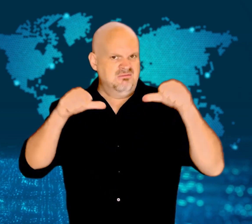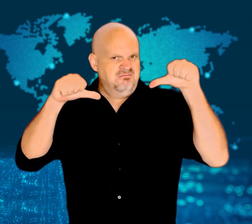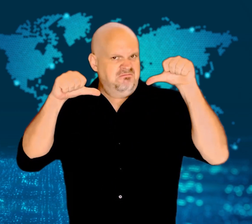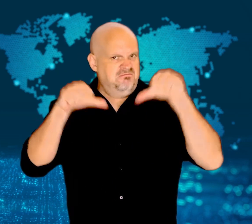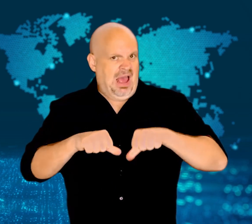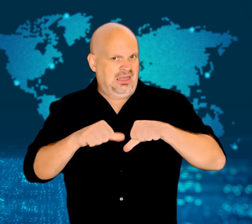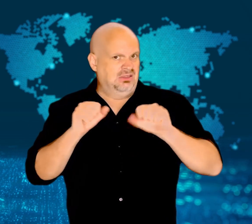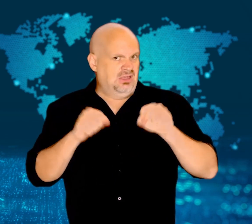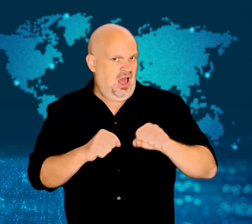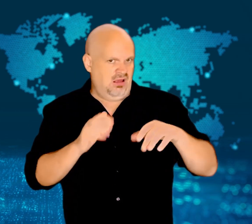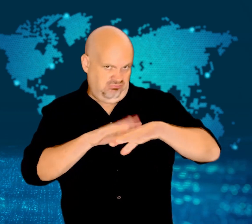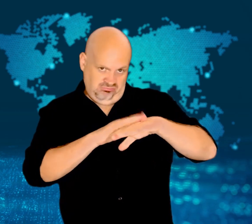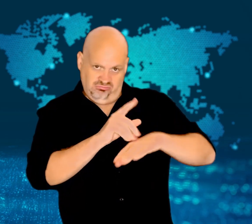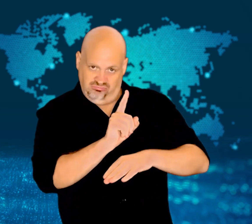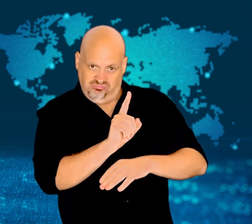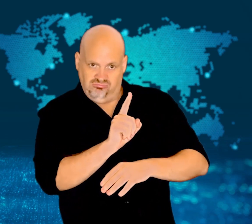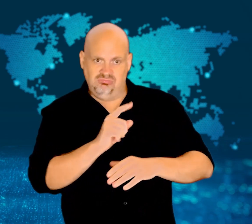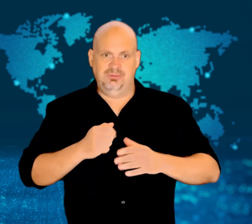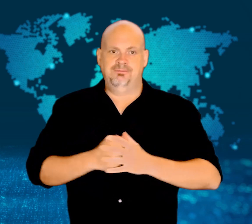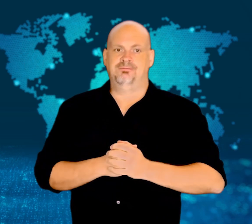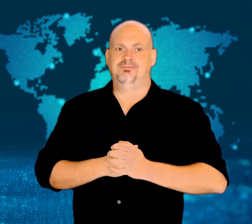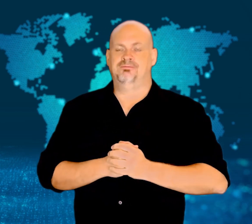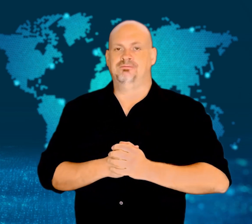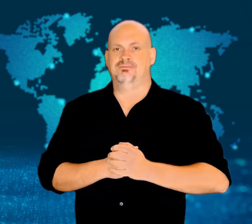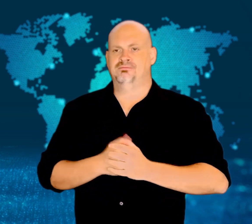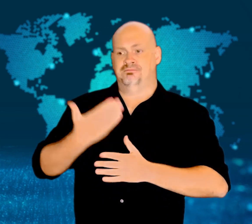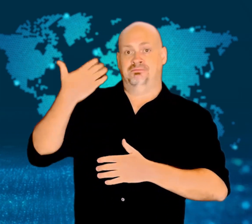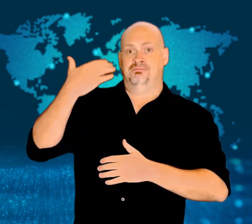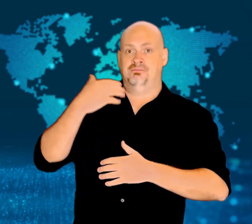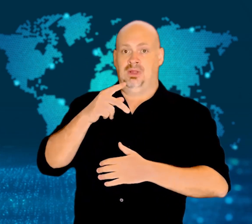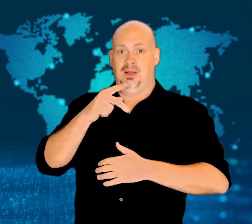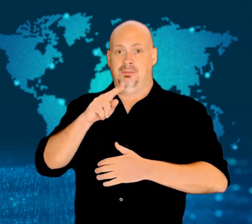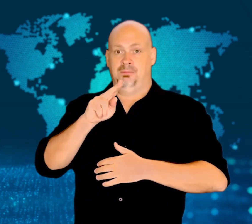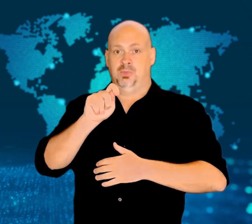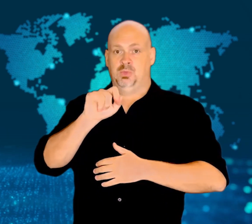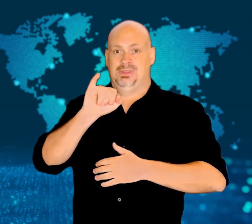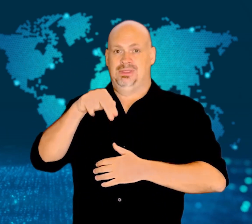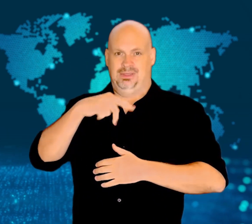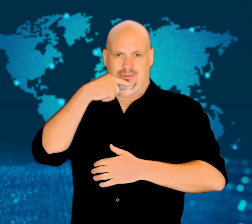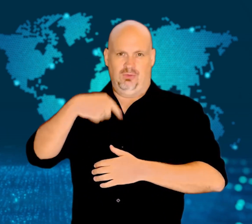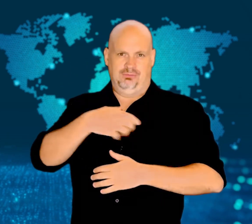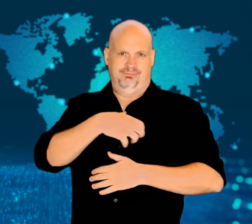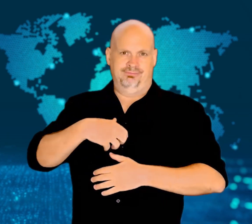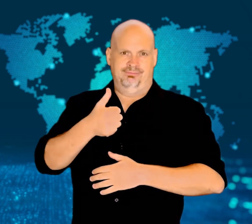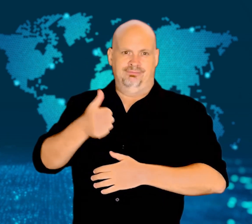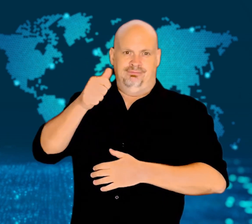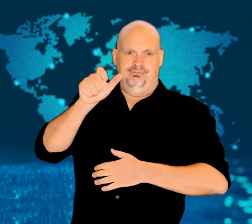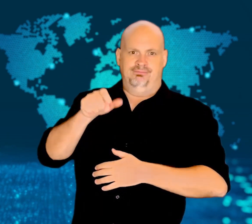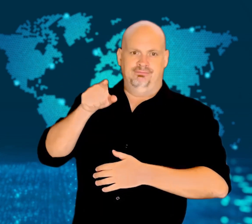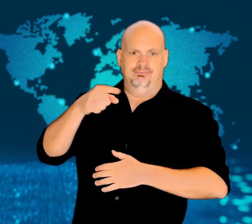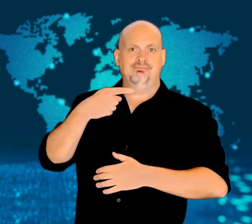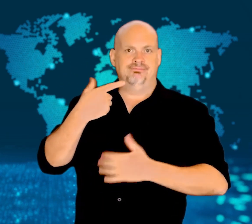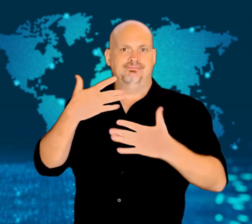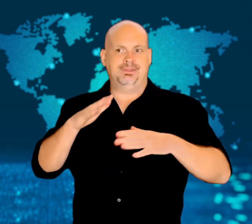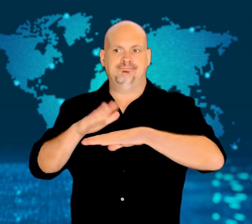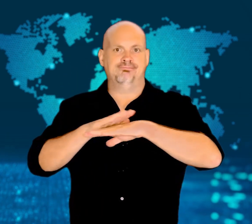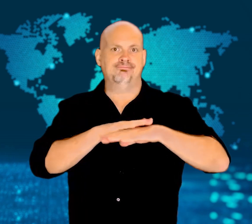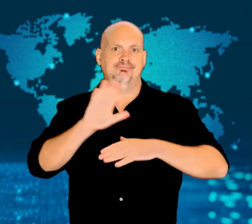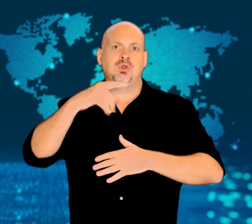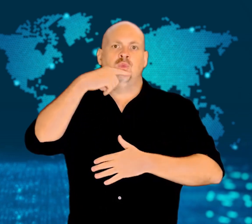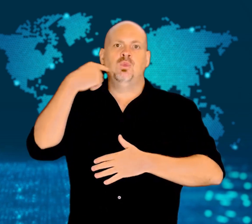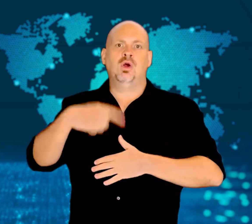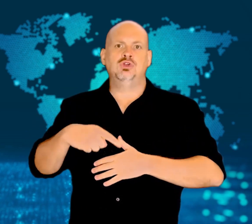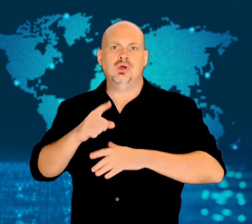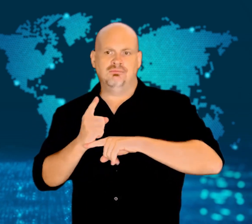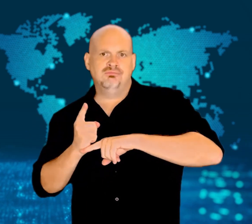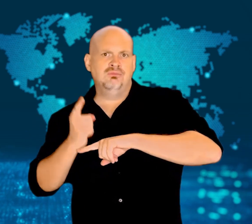Early in the war, Putin ordered his Russian nuclear troops to be